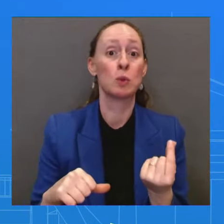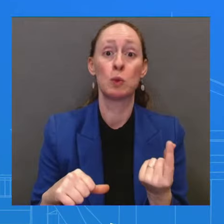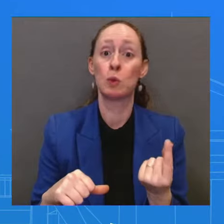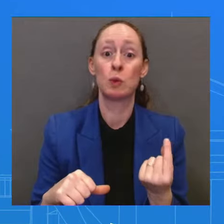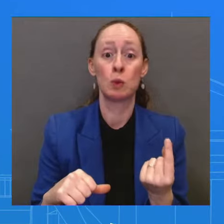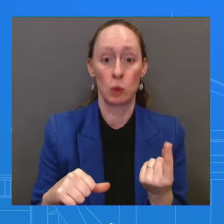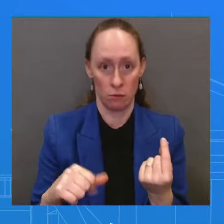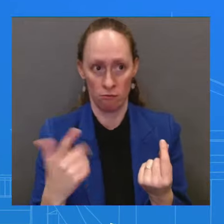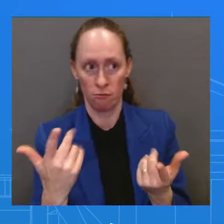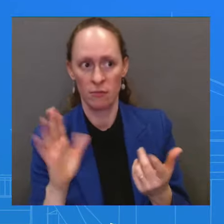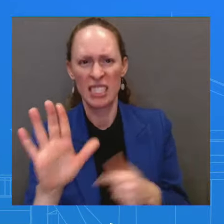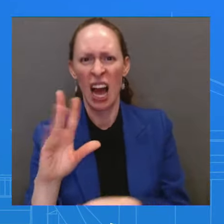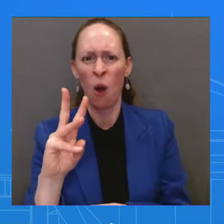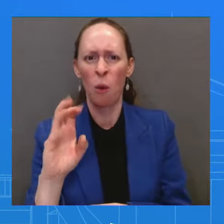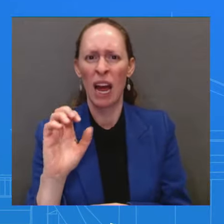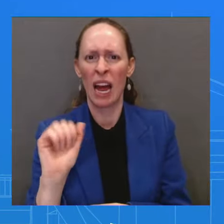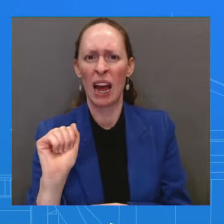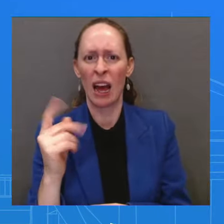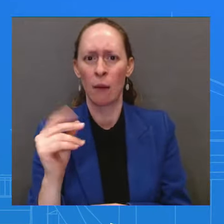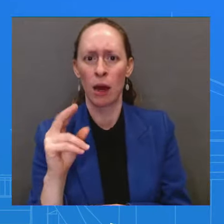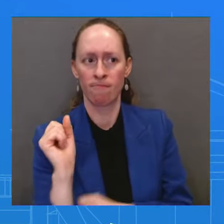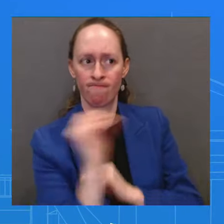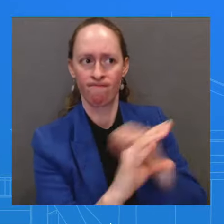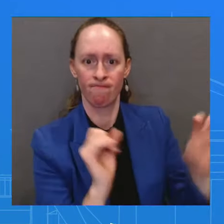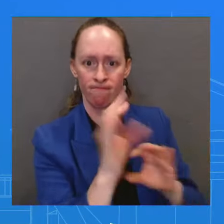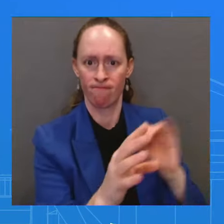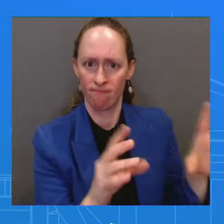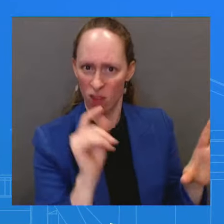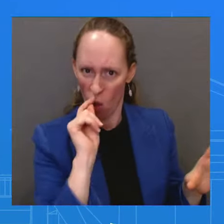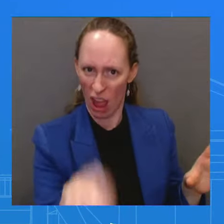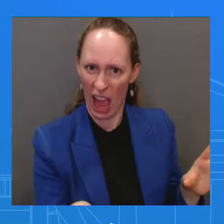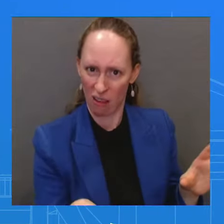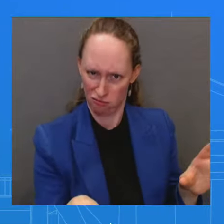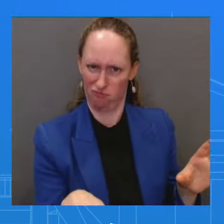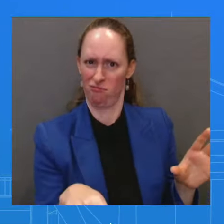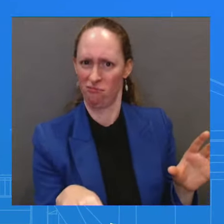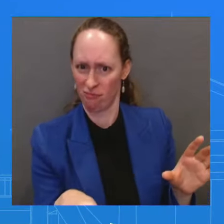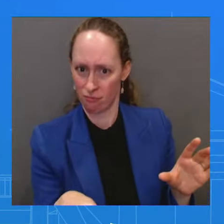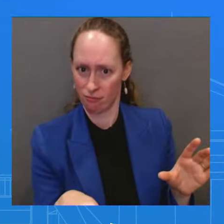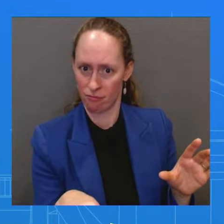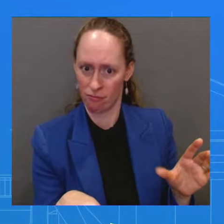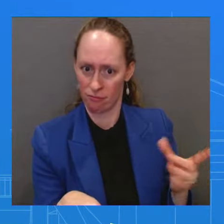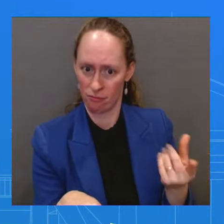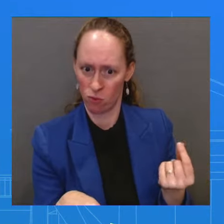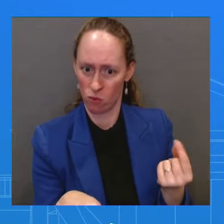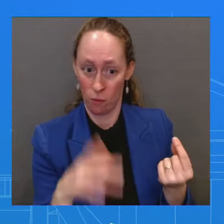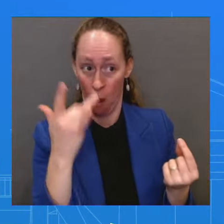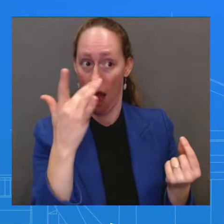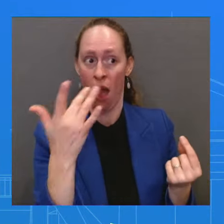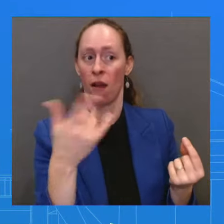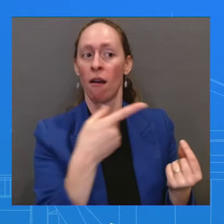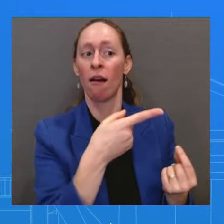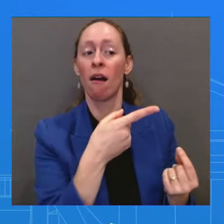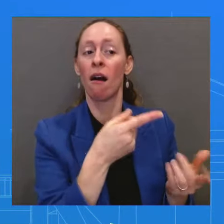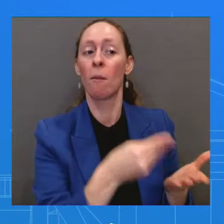I wouldn't -- I wouldn't connect the two. Here's what I can say: CENTCOM put out a -- CENTCOM put out a -- a statement on this.